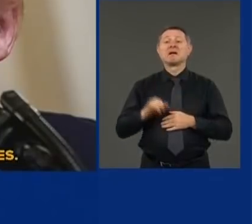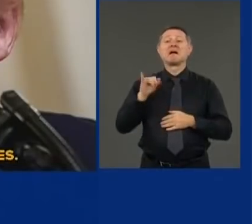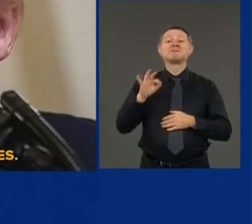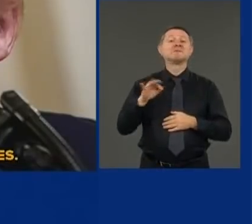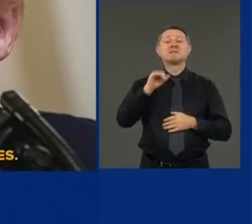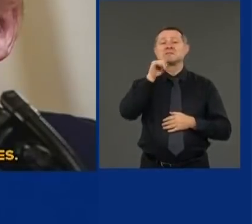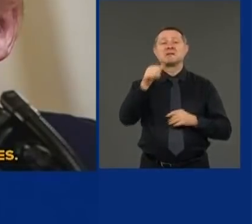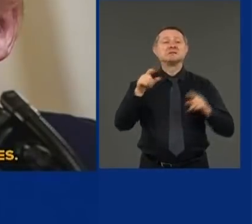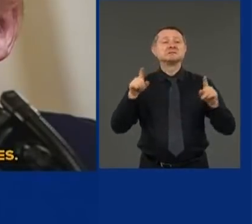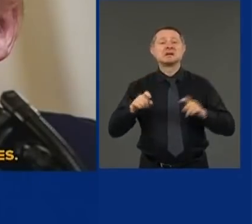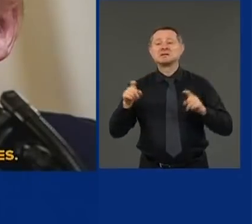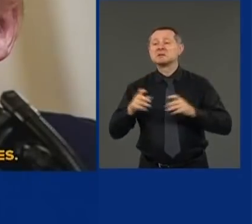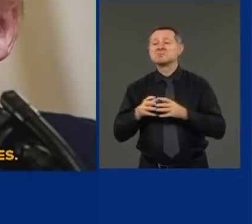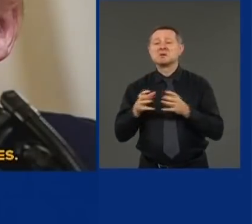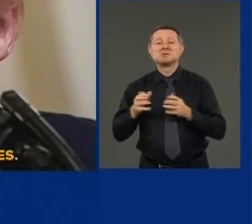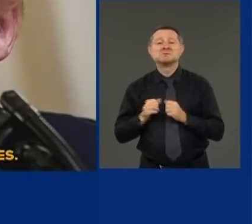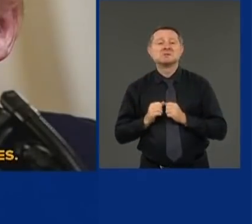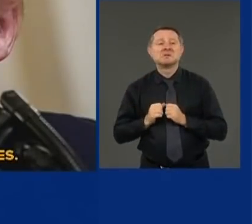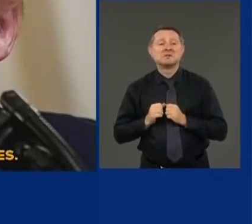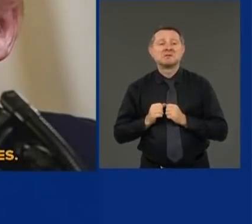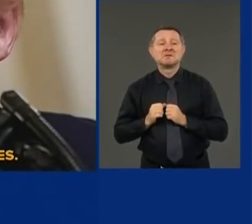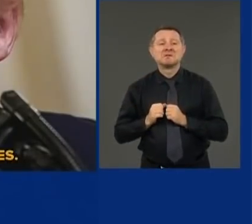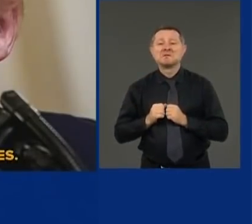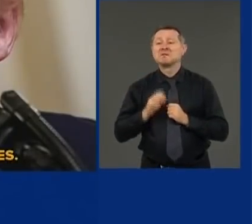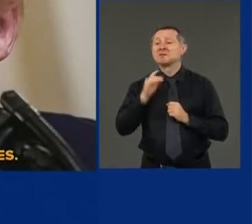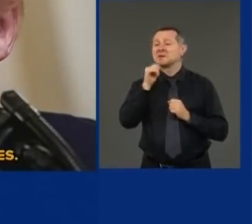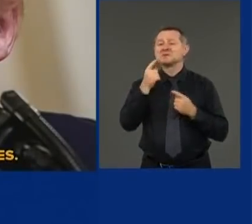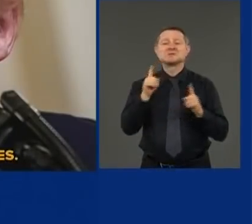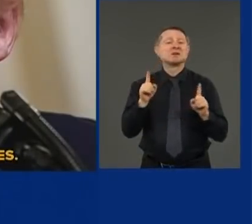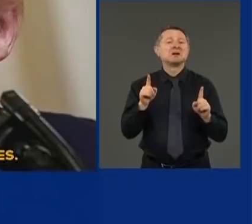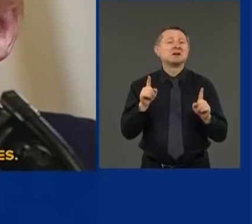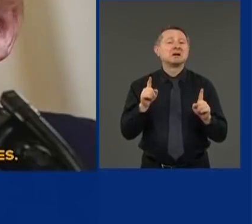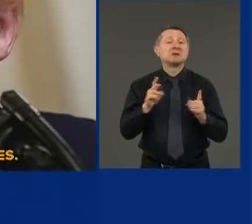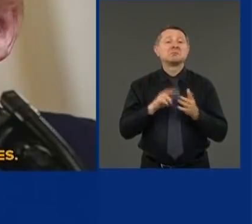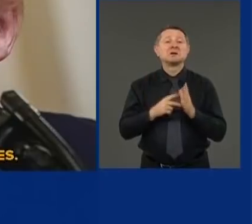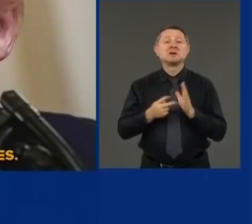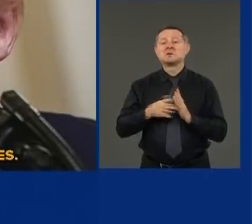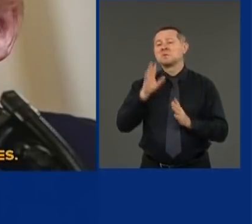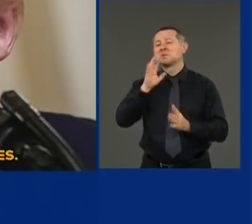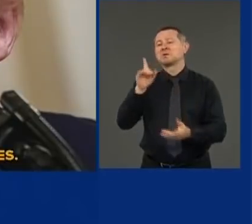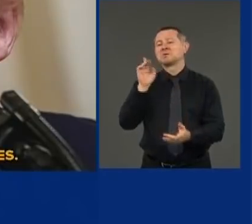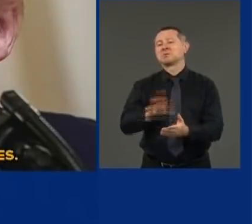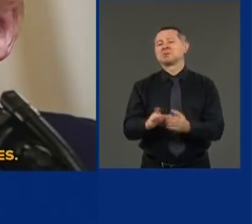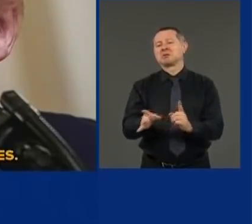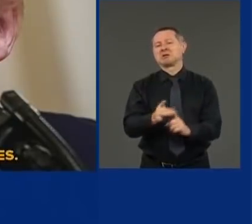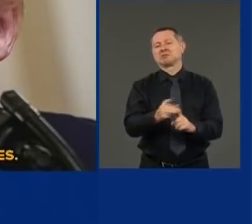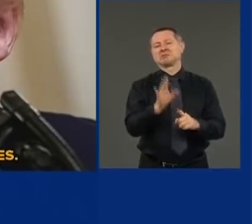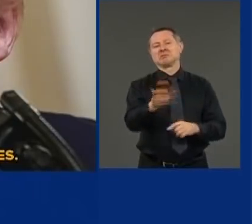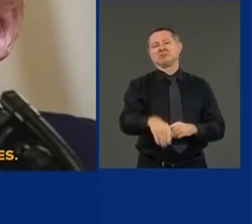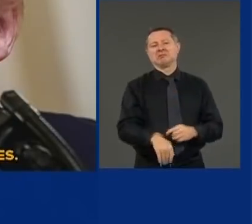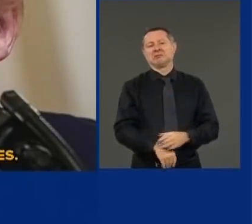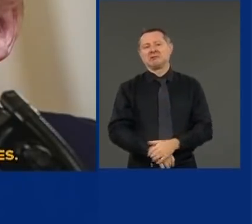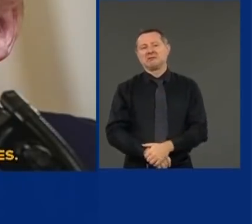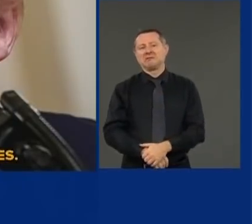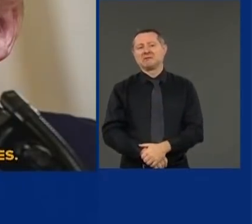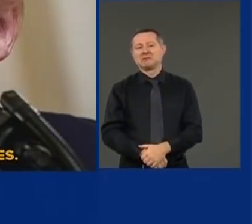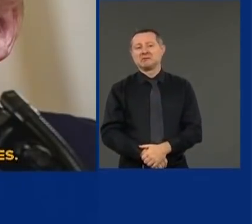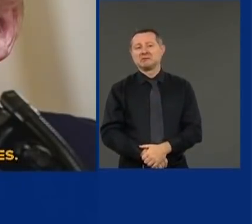AT THE TOP WITH LEADERSHIP. THE PRESIDENT SAID OVER THIS WEEKEND IF WE DIDN'T TEST SO